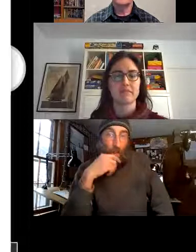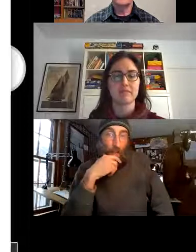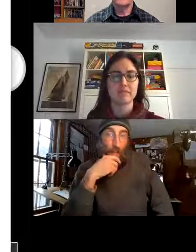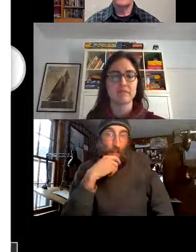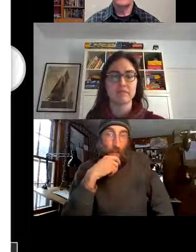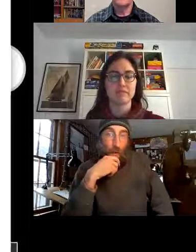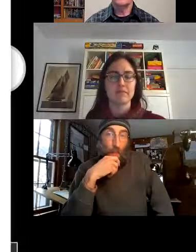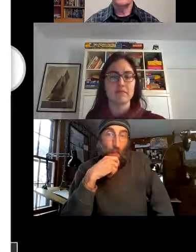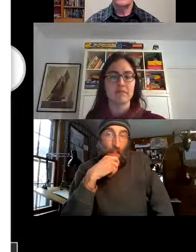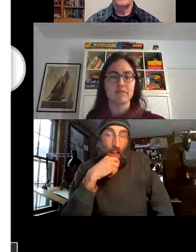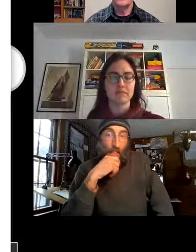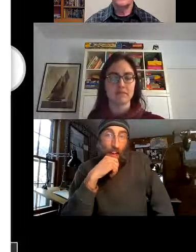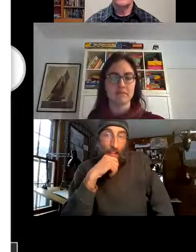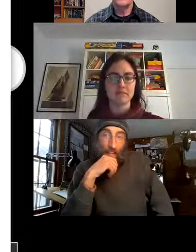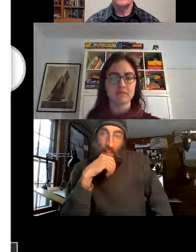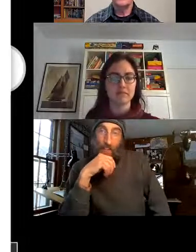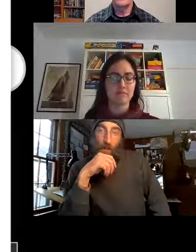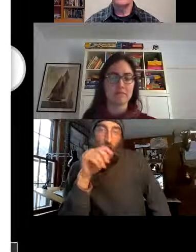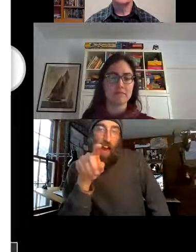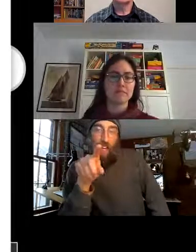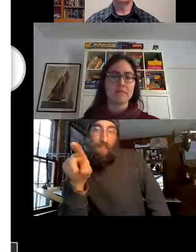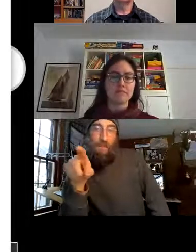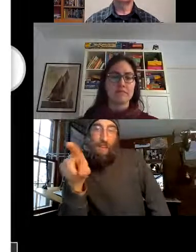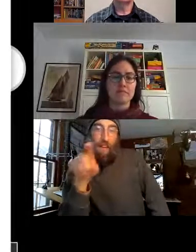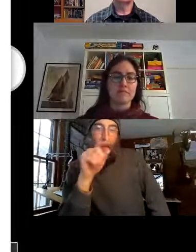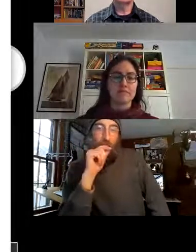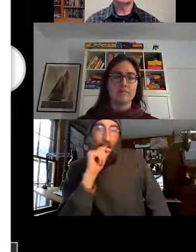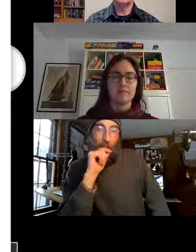Willard and Uncle Robert might laugh at"-- so I added in being Democrats